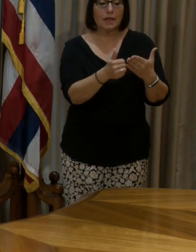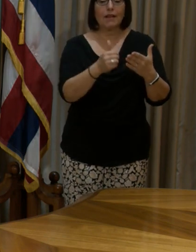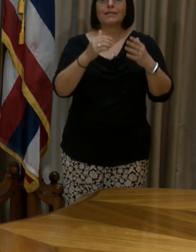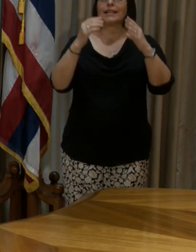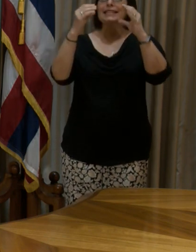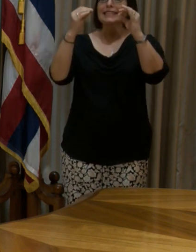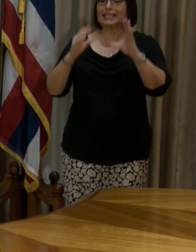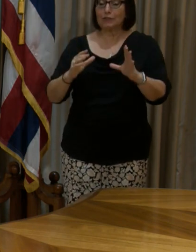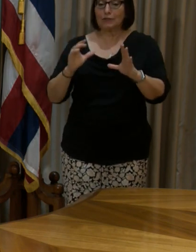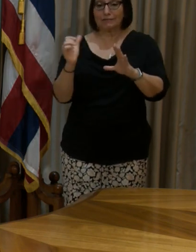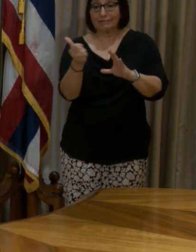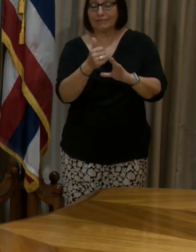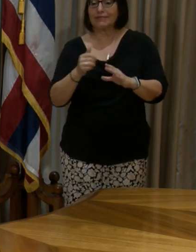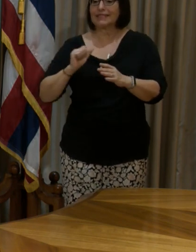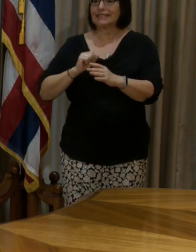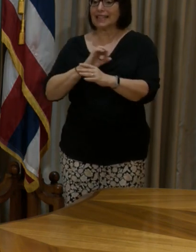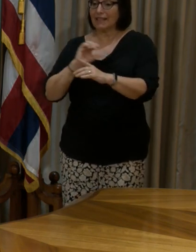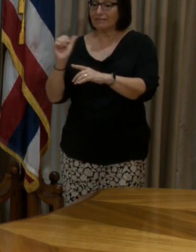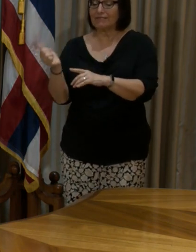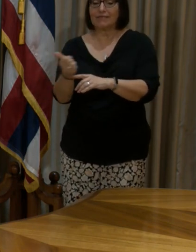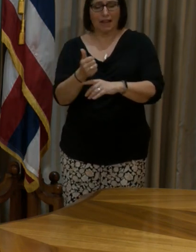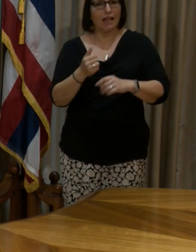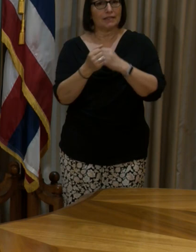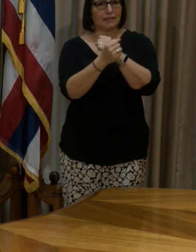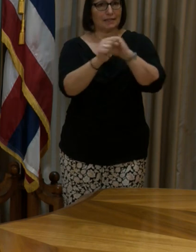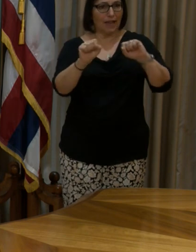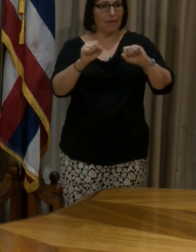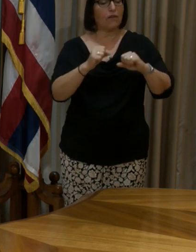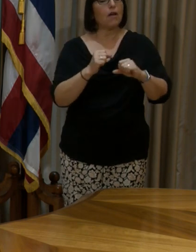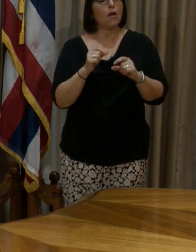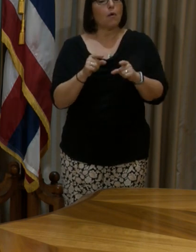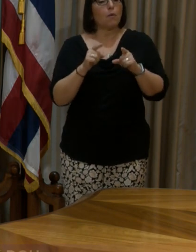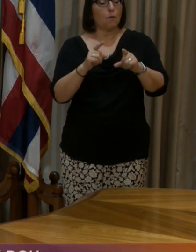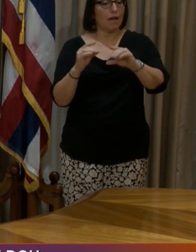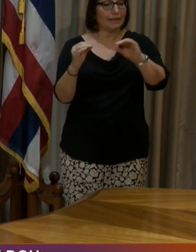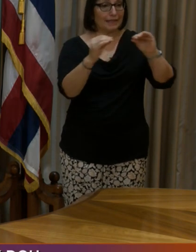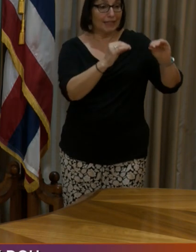OUR HIGHEST PRIORITY IS ENSURING THE SAFETY OF STUDENTS TEACHERS AND STAFF WHILE RISING